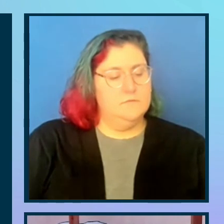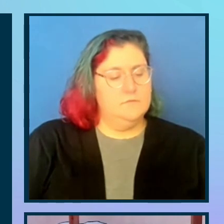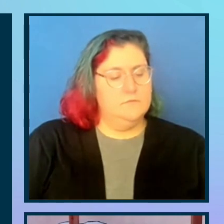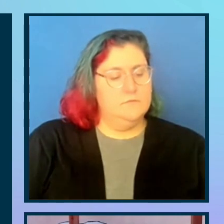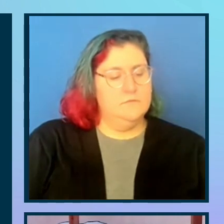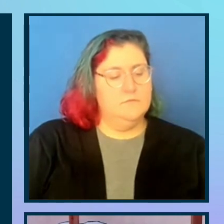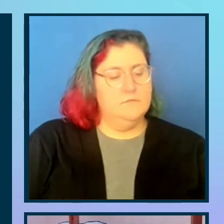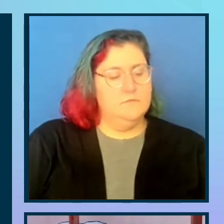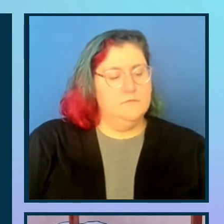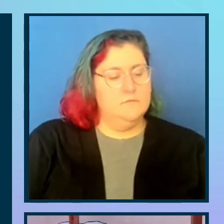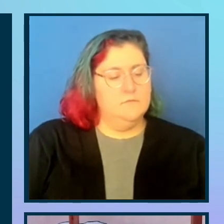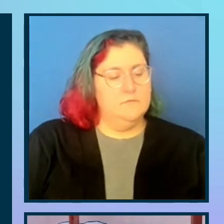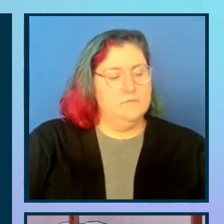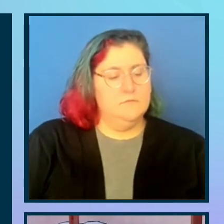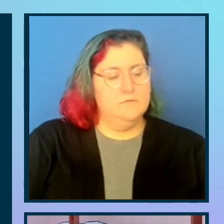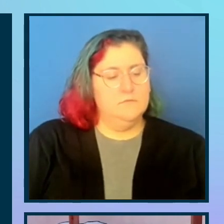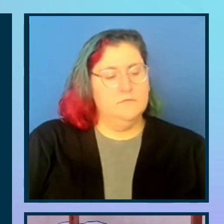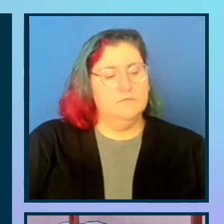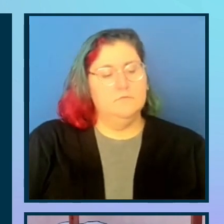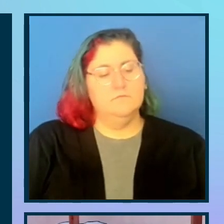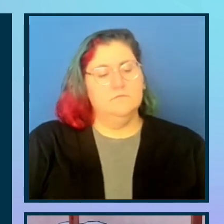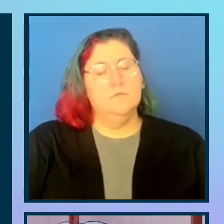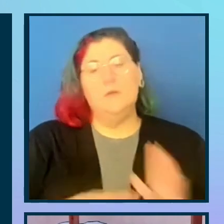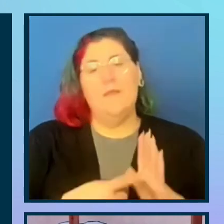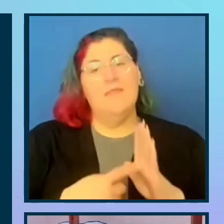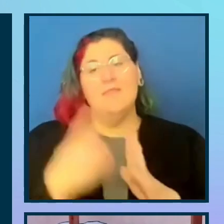that we sometimes use at the end of a process to fix accessibility,